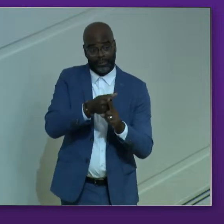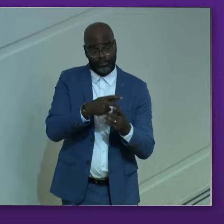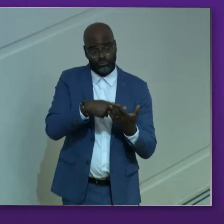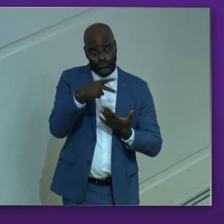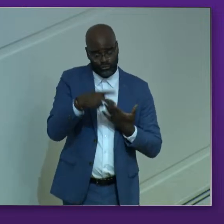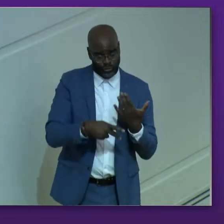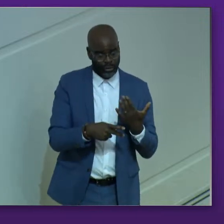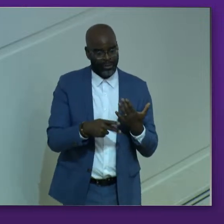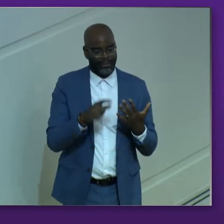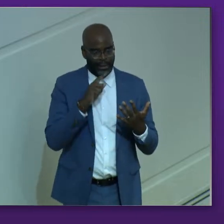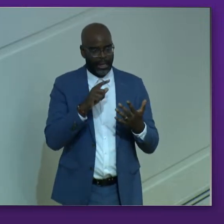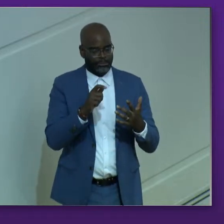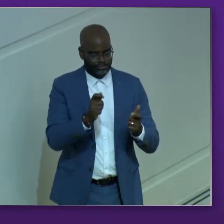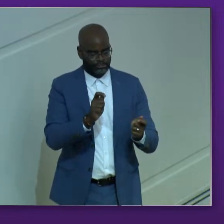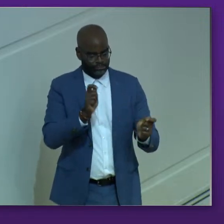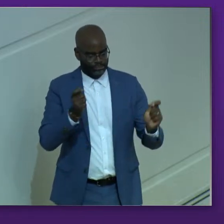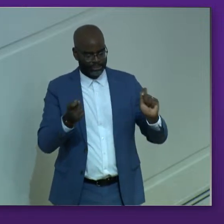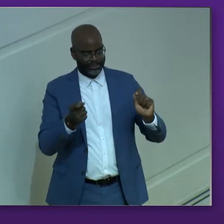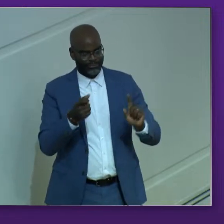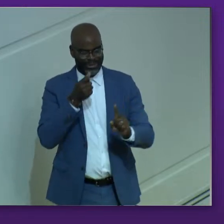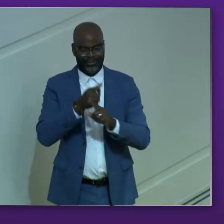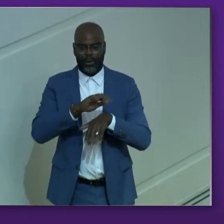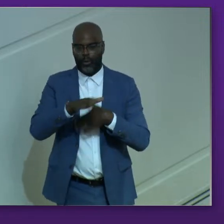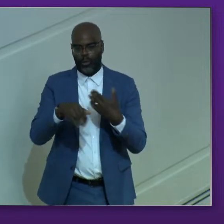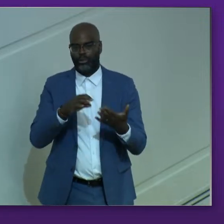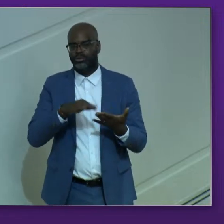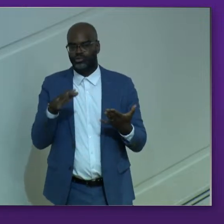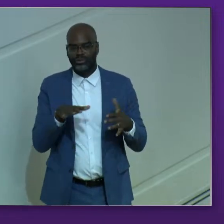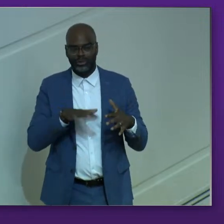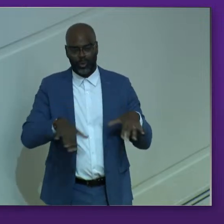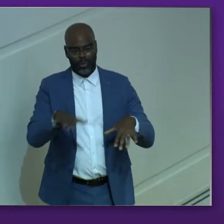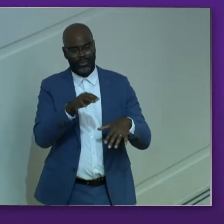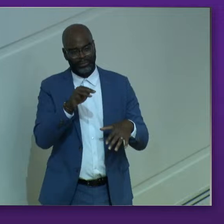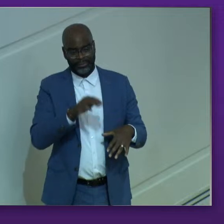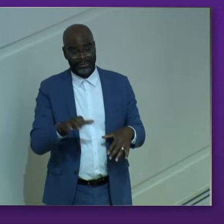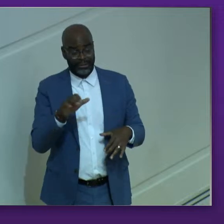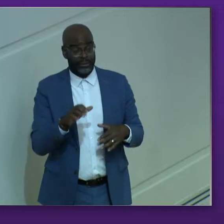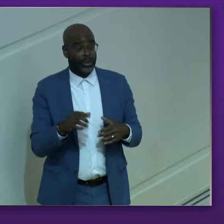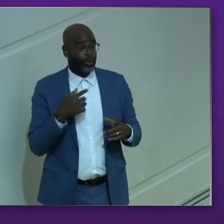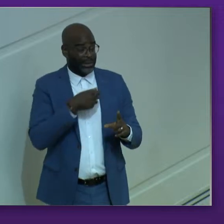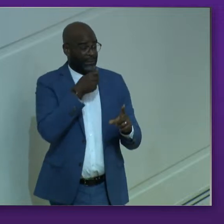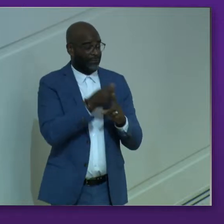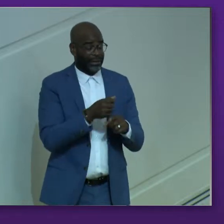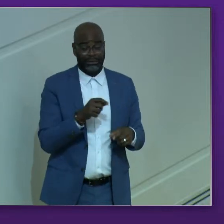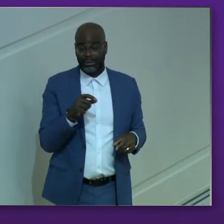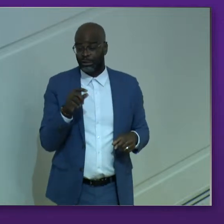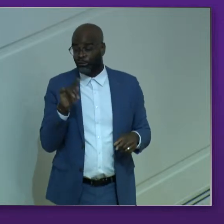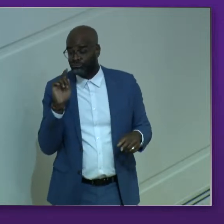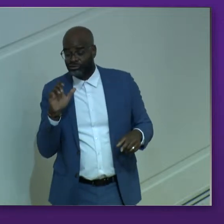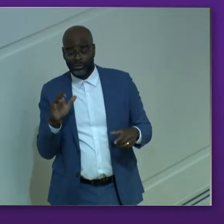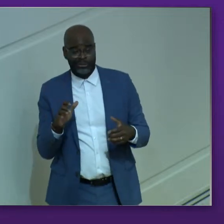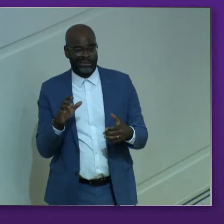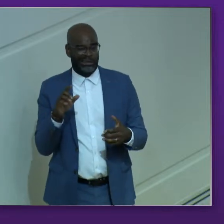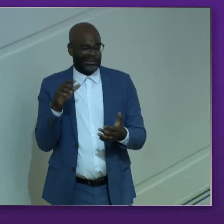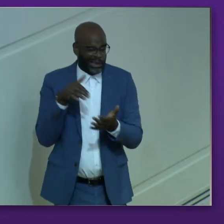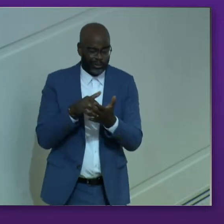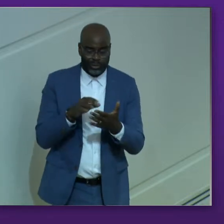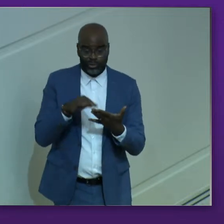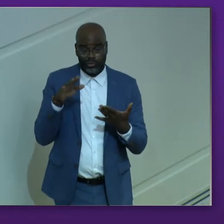THE COMMUNITY. WE SHOULD ALL BE PROUD OF THE EFFORTS AND DEDICATION THAT GO INTO SUCH